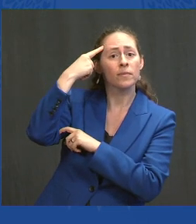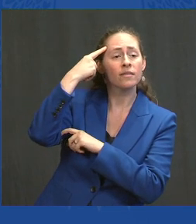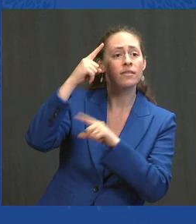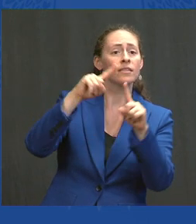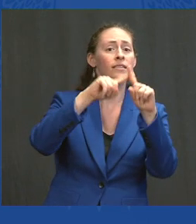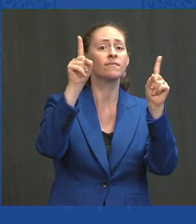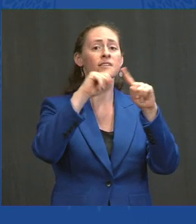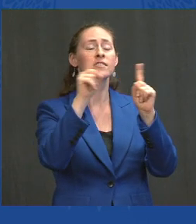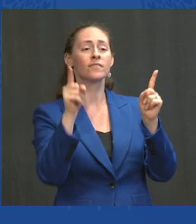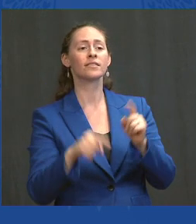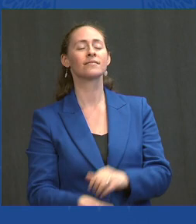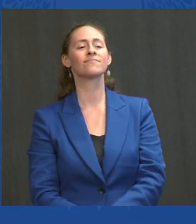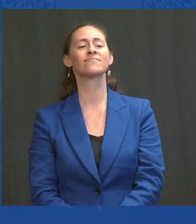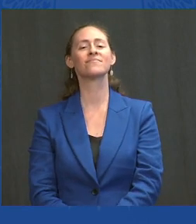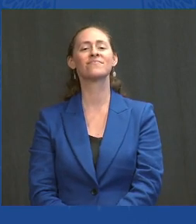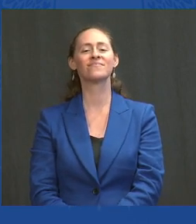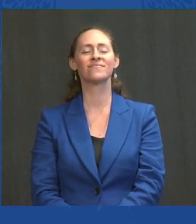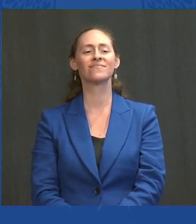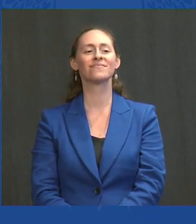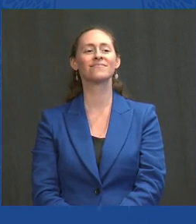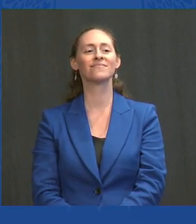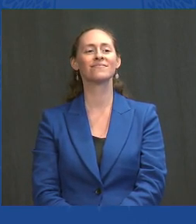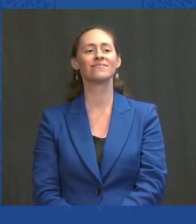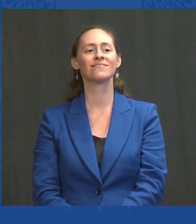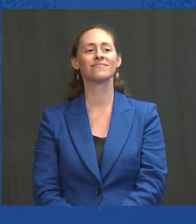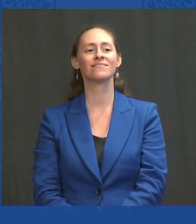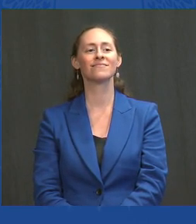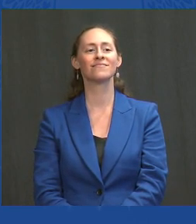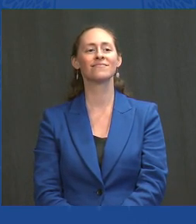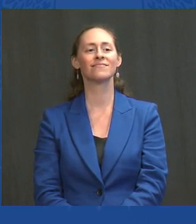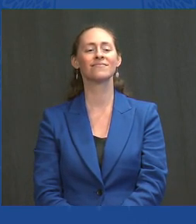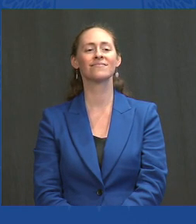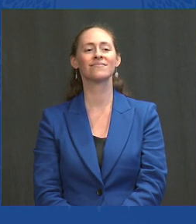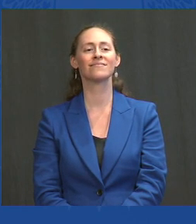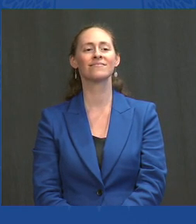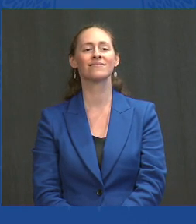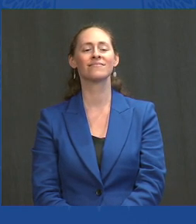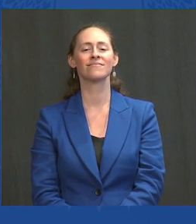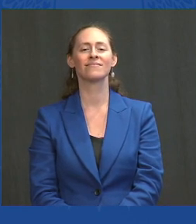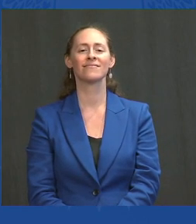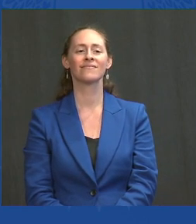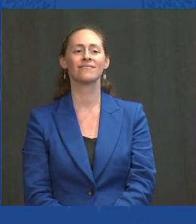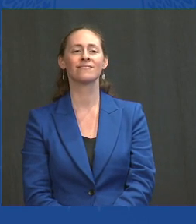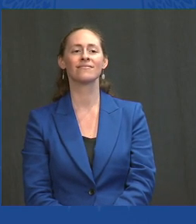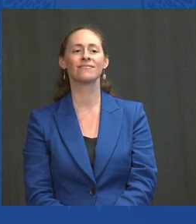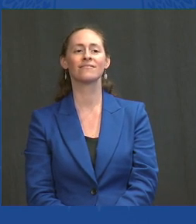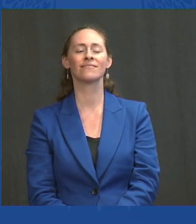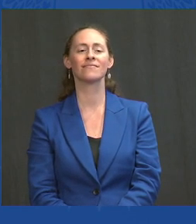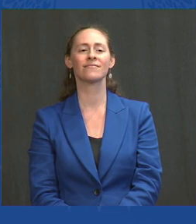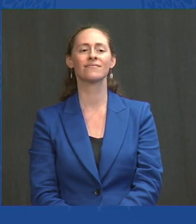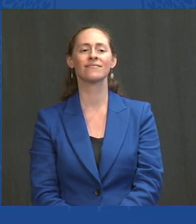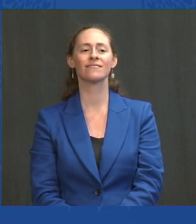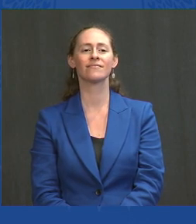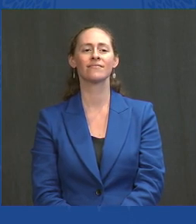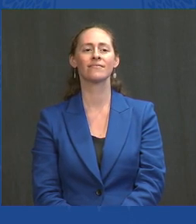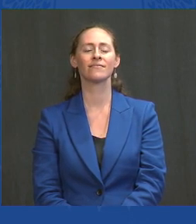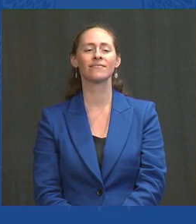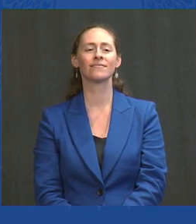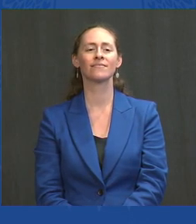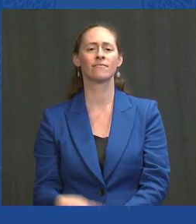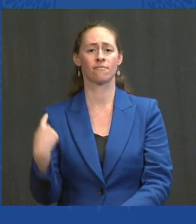or which I have heretofore been a subject or citizen